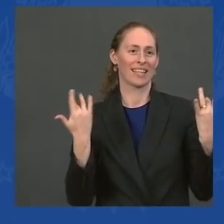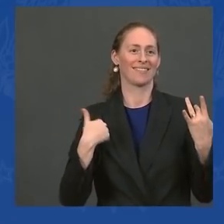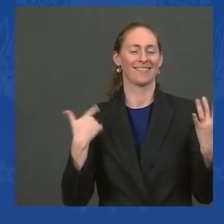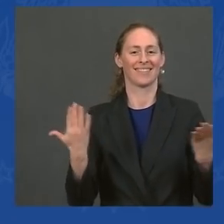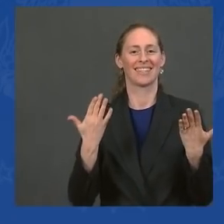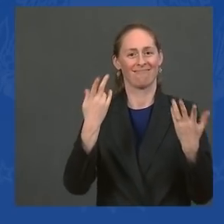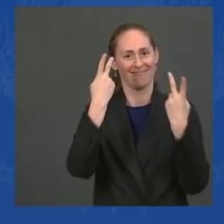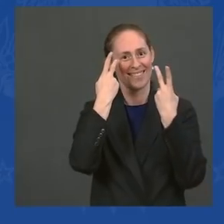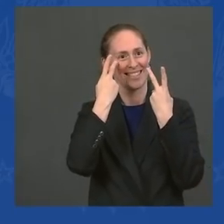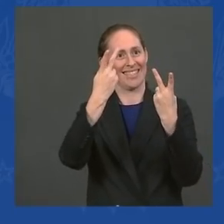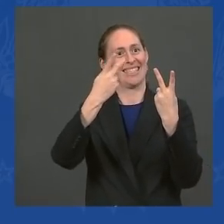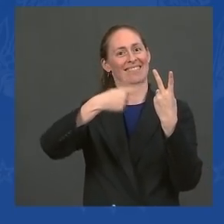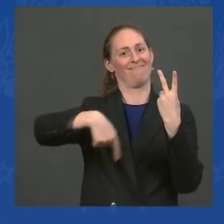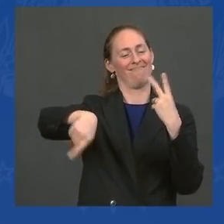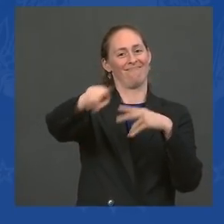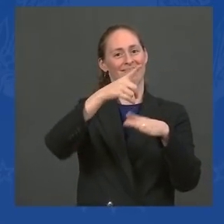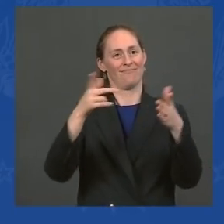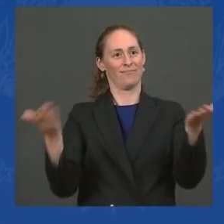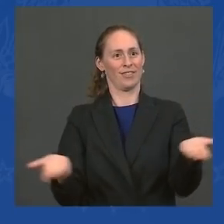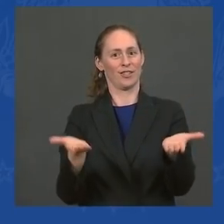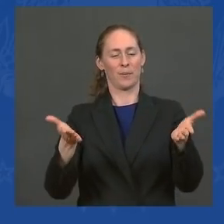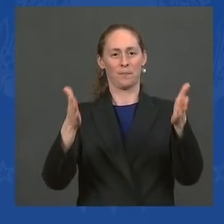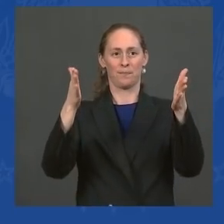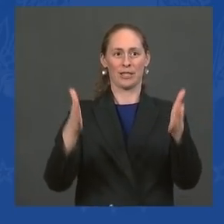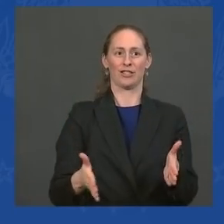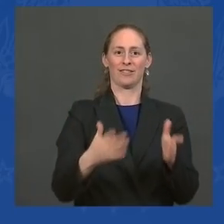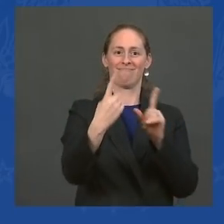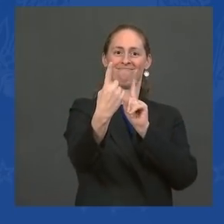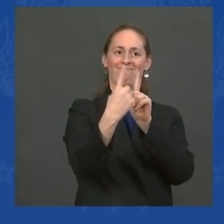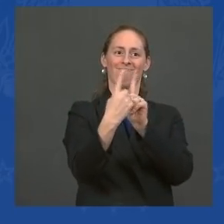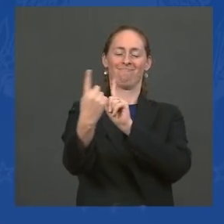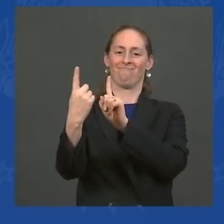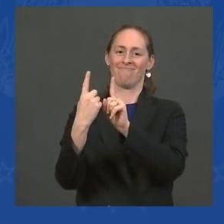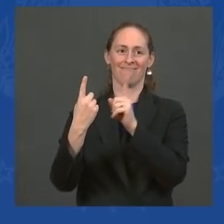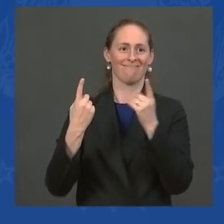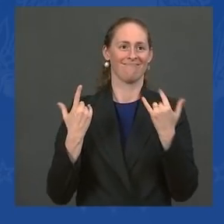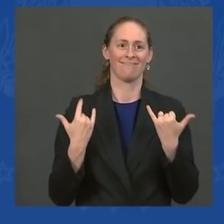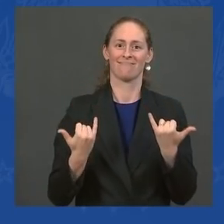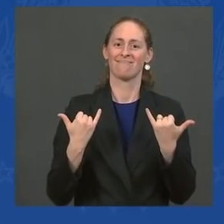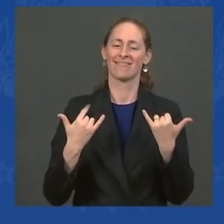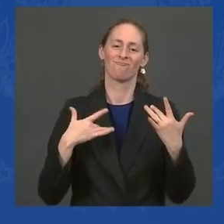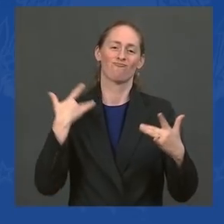to be in person on this day and this event. I want to welcome you to the White House,